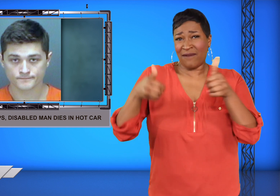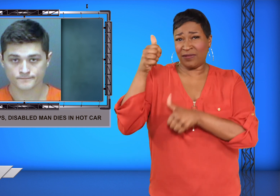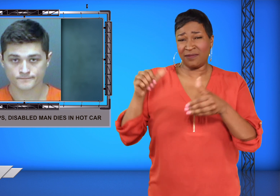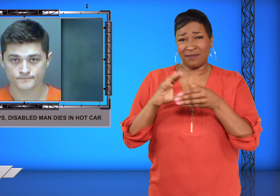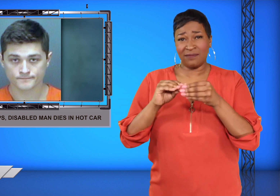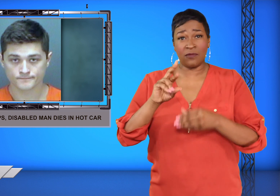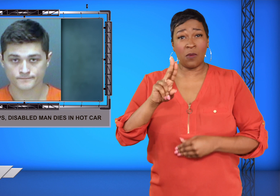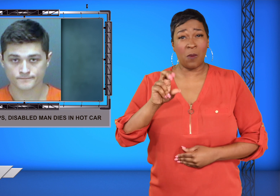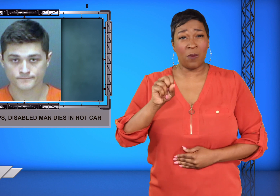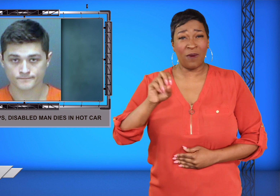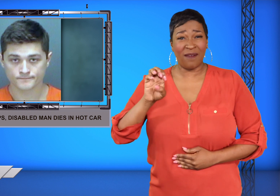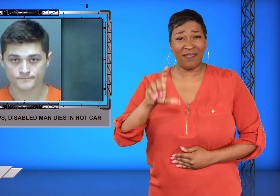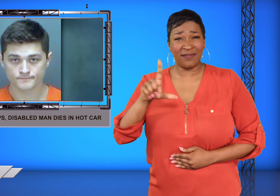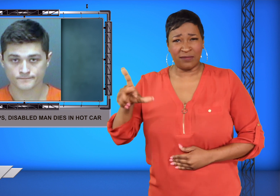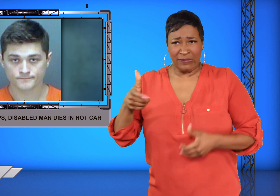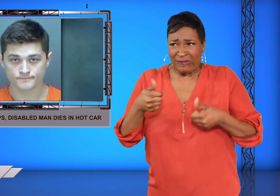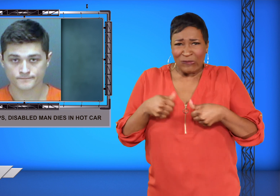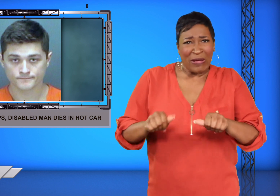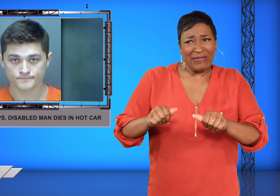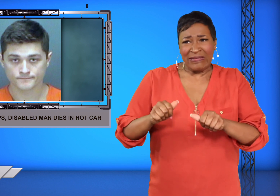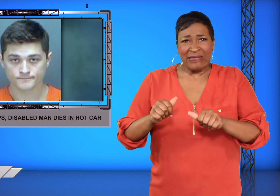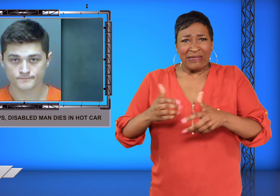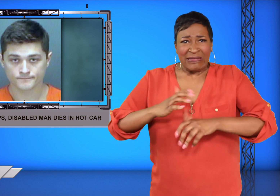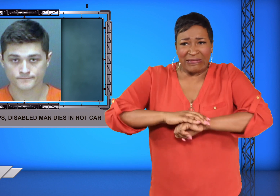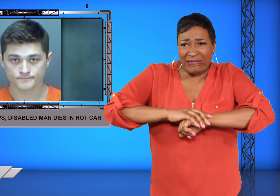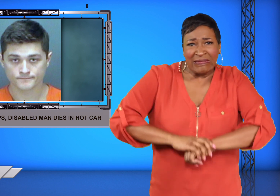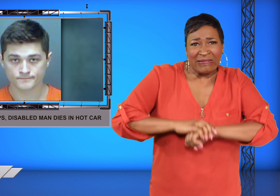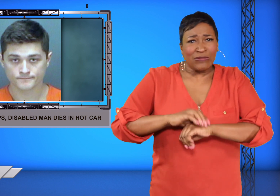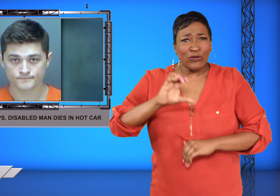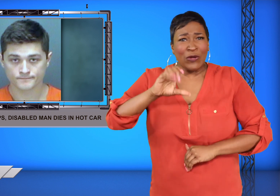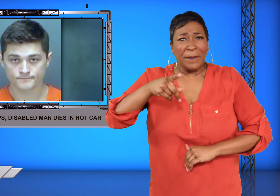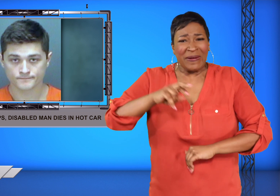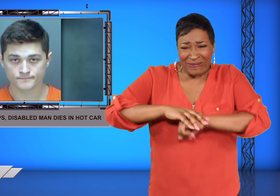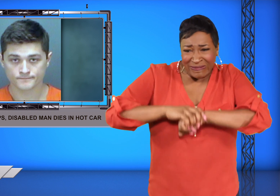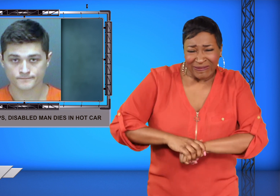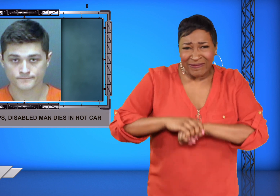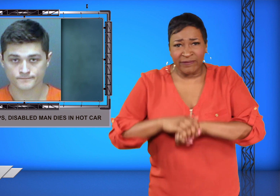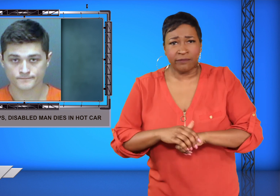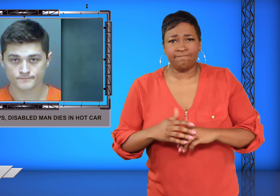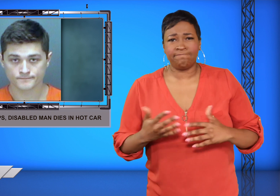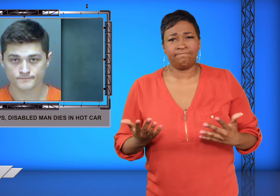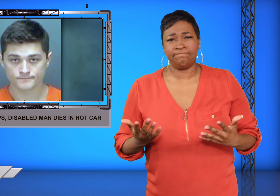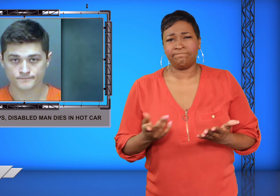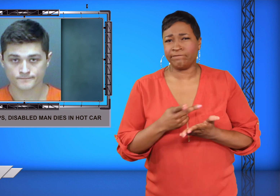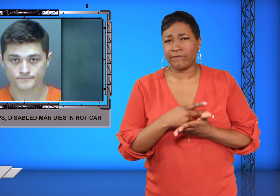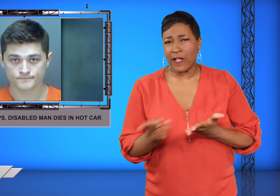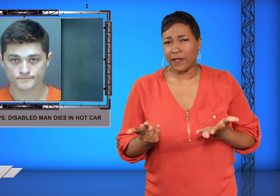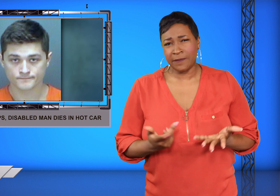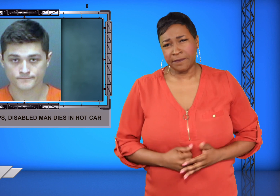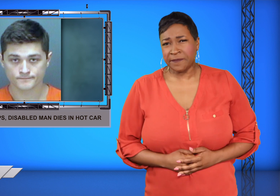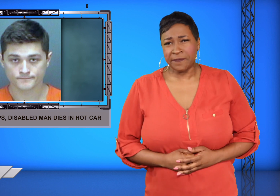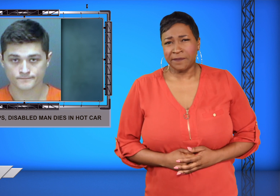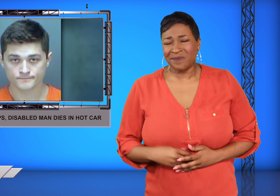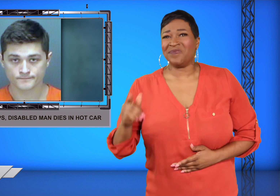Authorities say Russell attempted CPR but was unsuccessful.